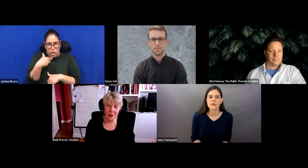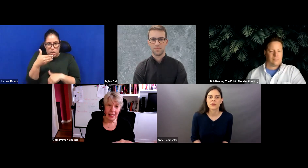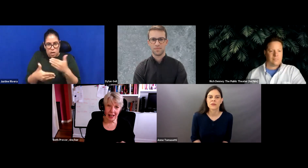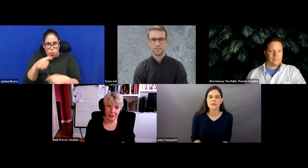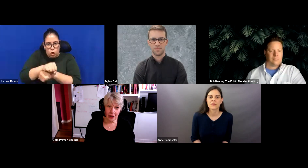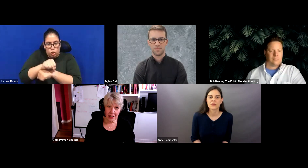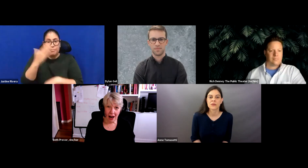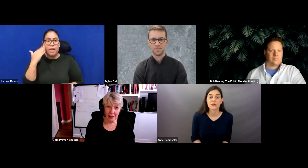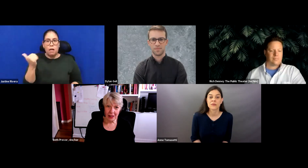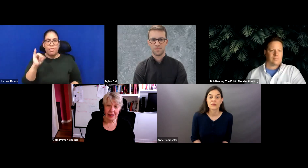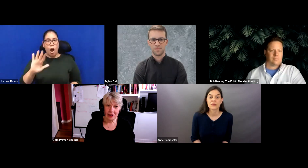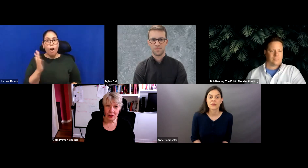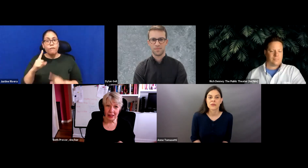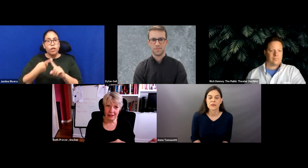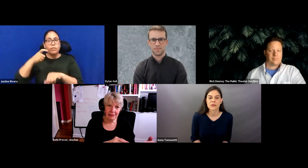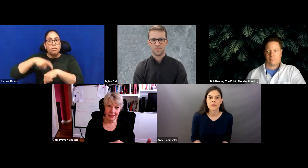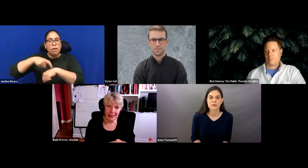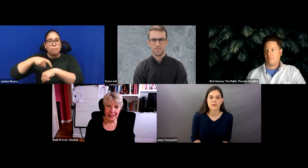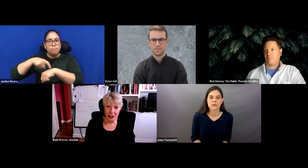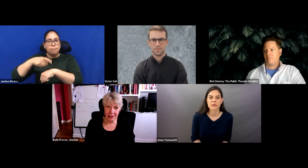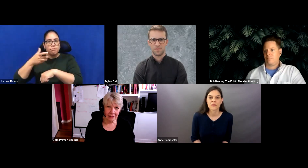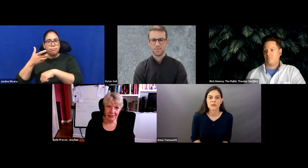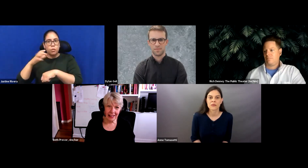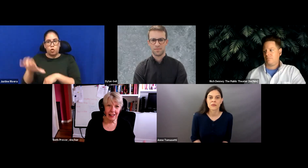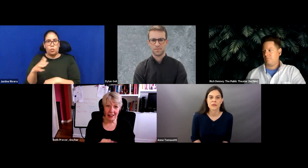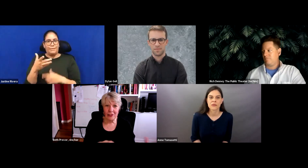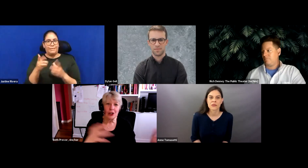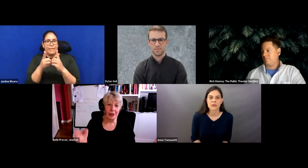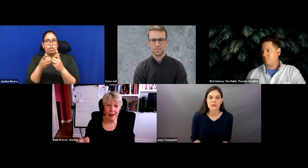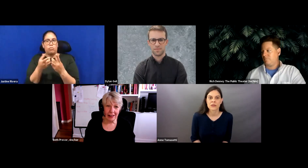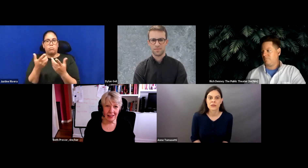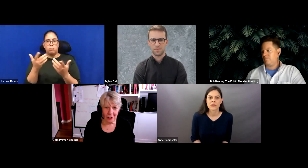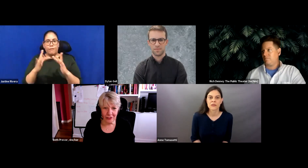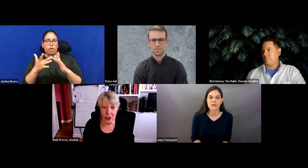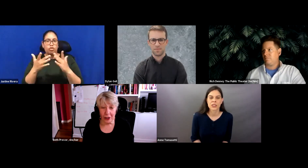this was our first time doing digital, you know, virtual